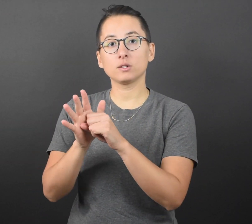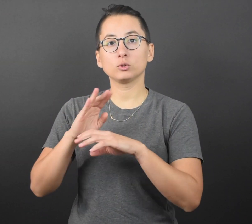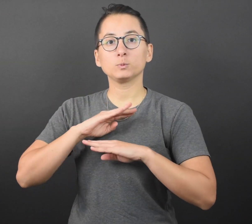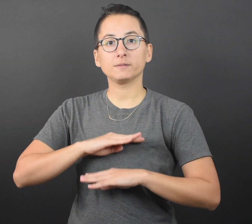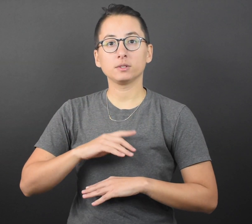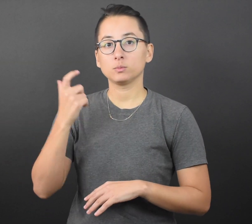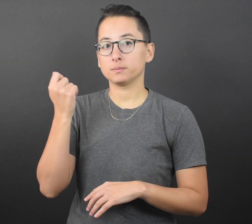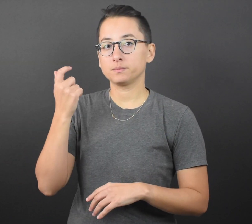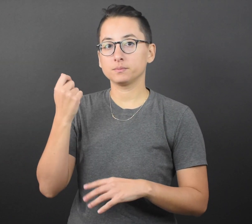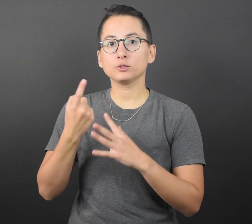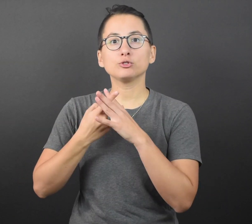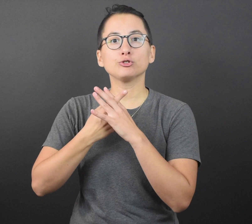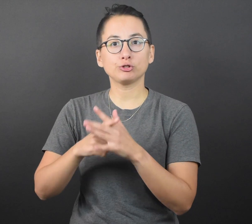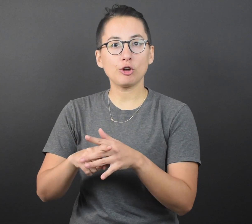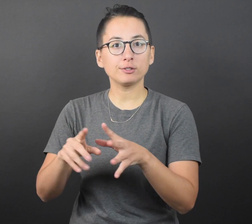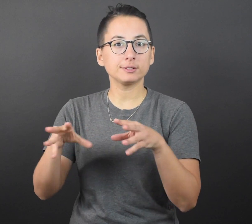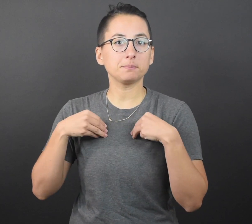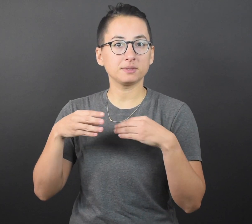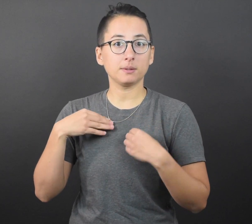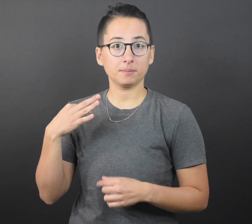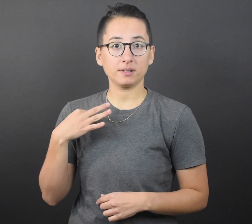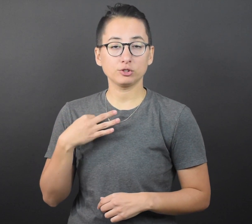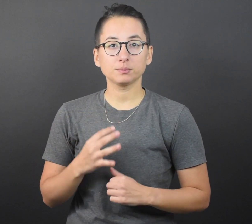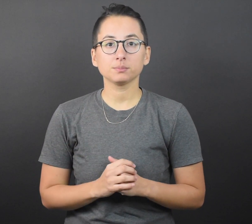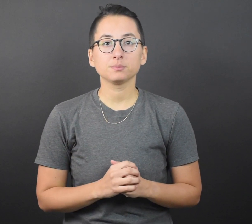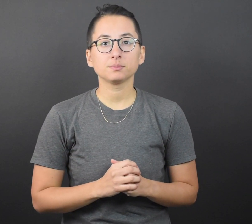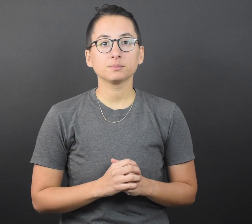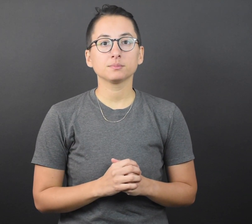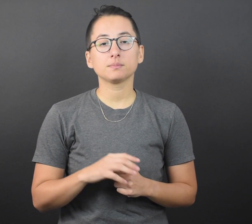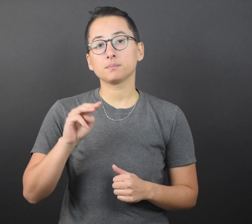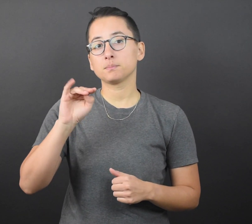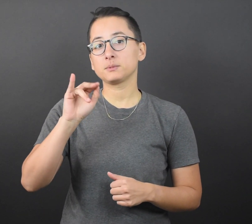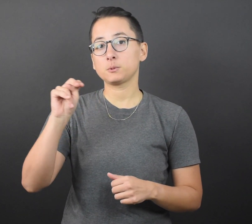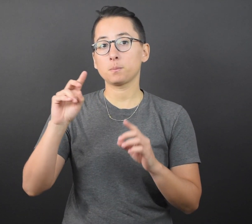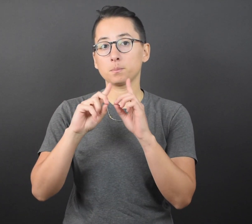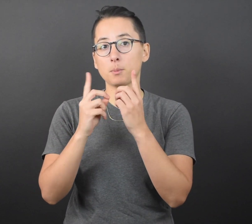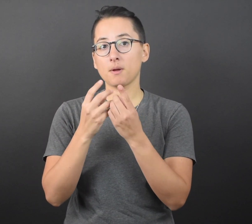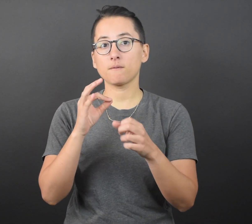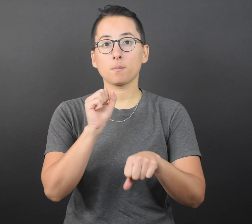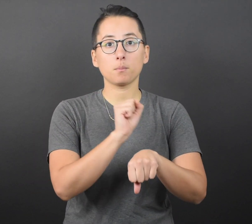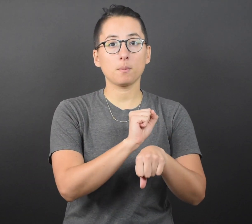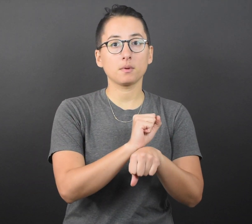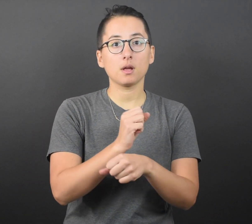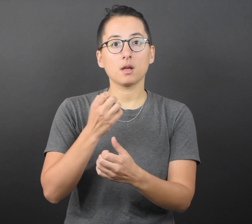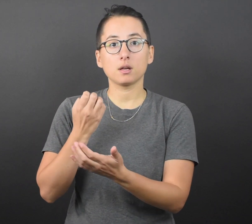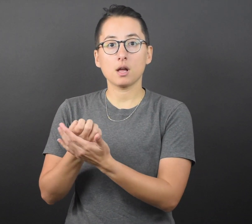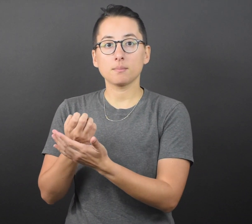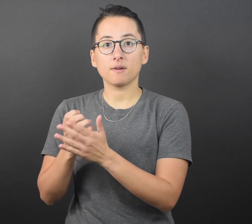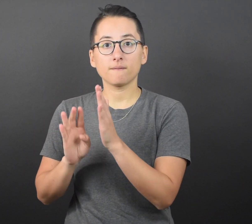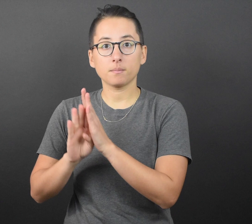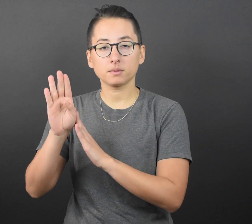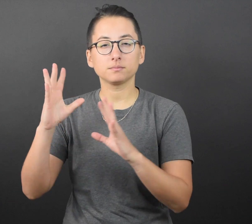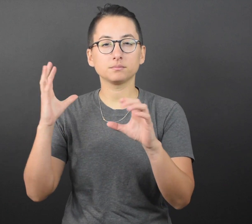Lotthammer and Assistant Commissioner Richards. Preregistration is required. Information on joining the event can be found here. Minnesota Main Street COVID Relief Grants